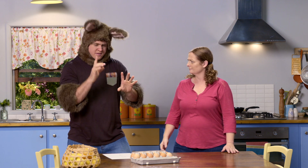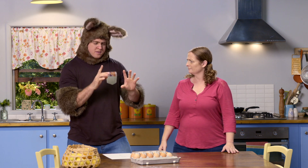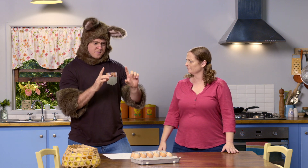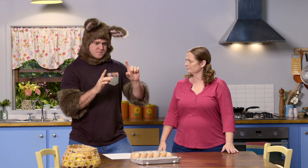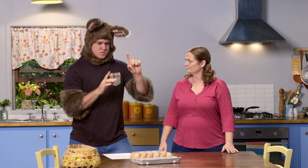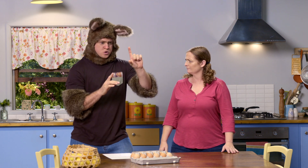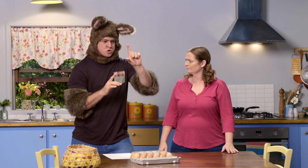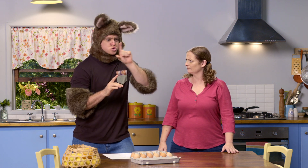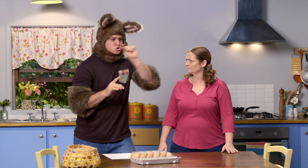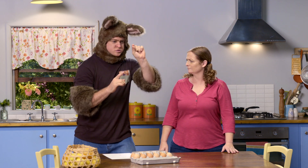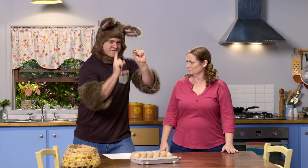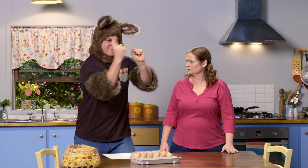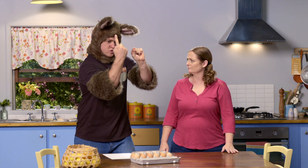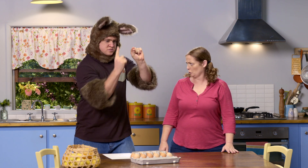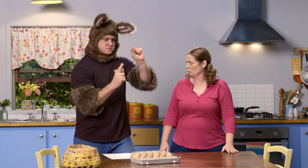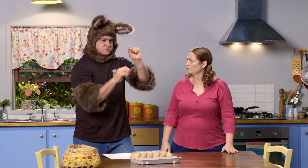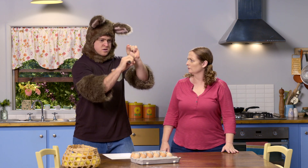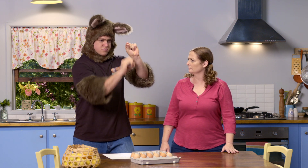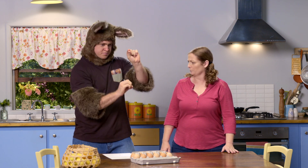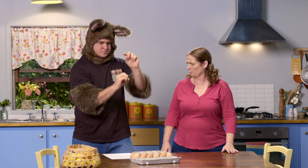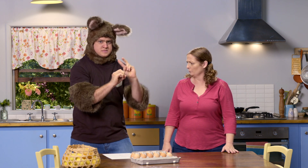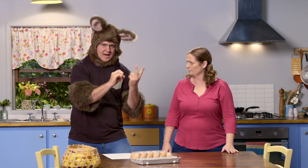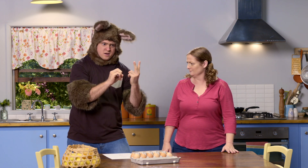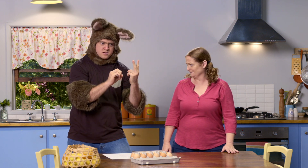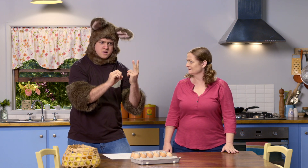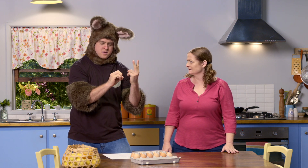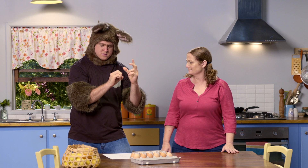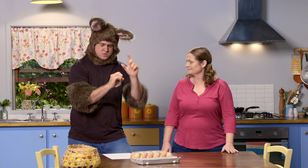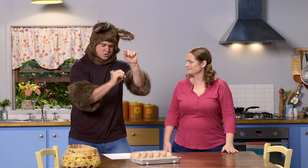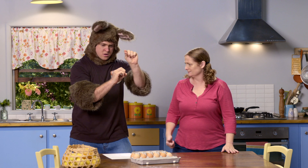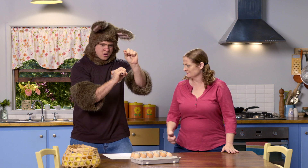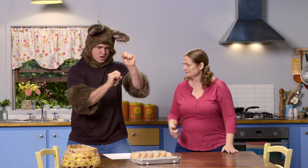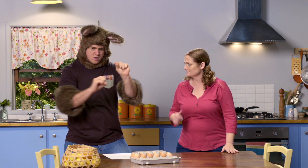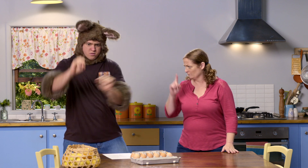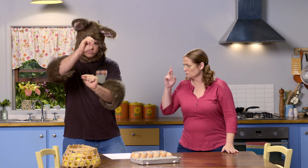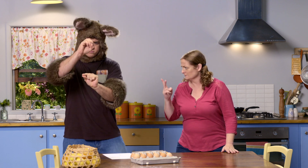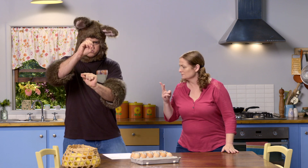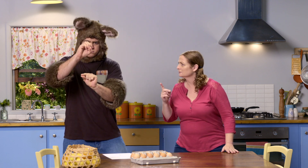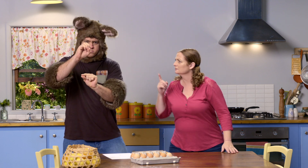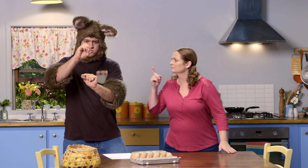So if we have the chicken first, they lay an egg second, that works.